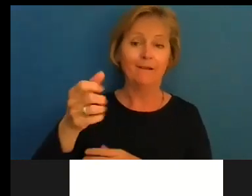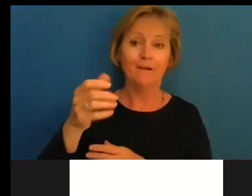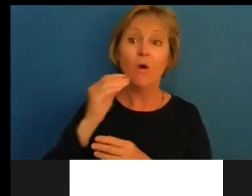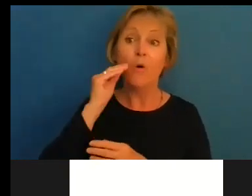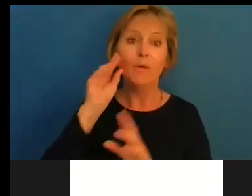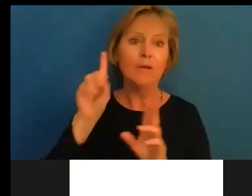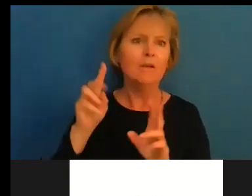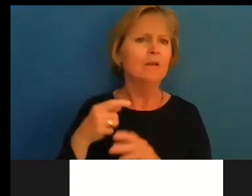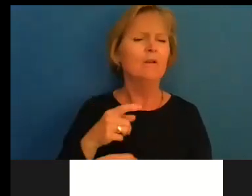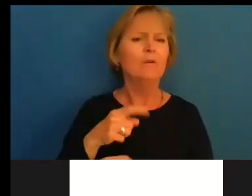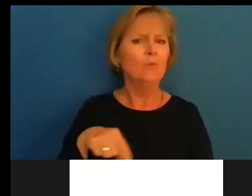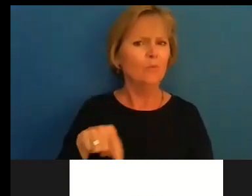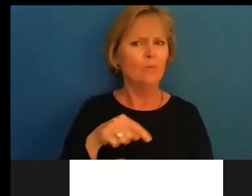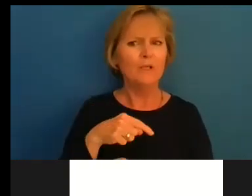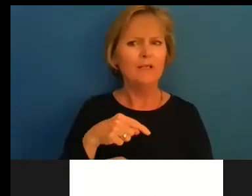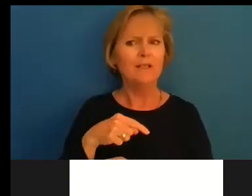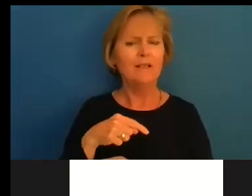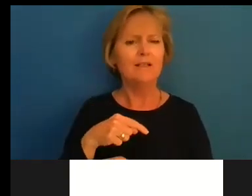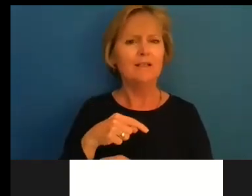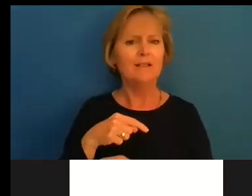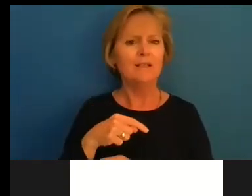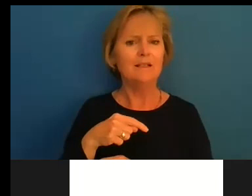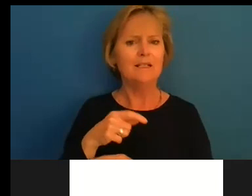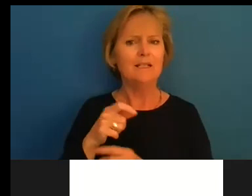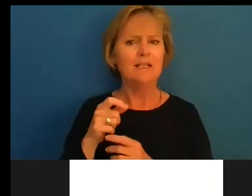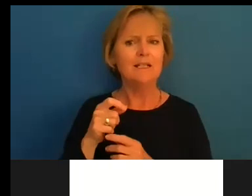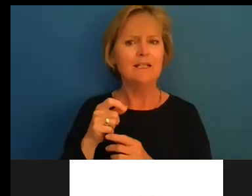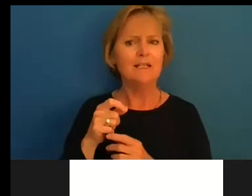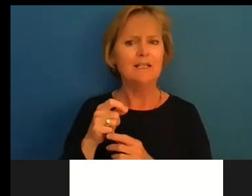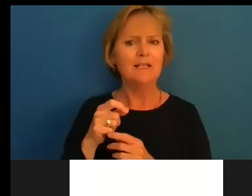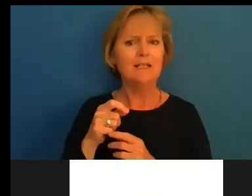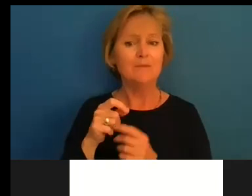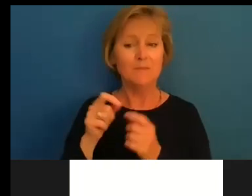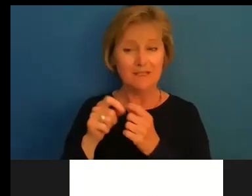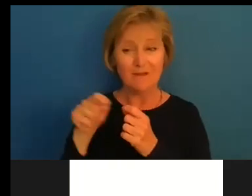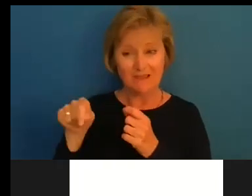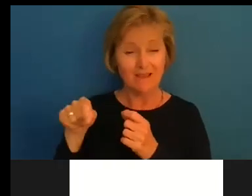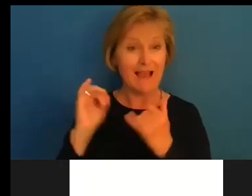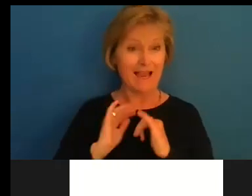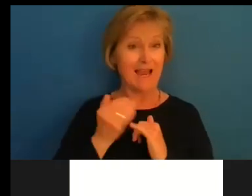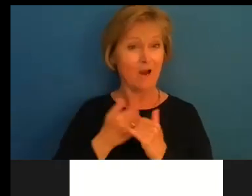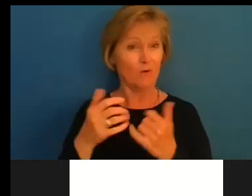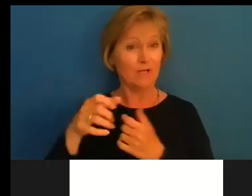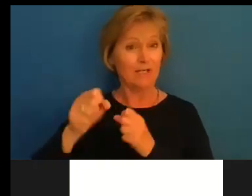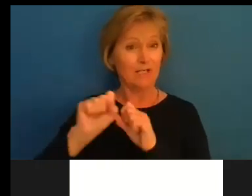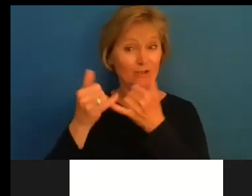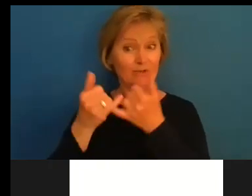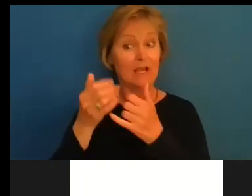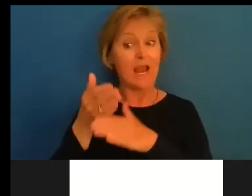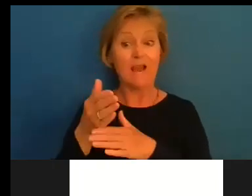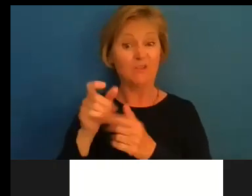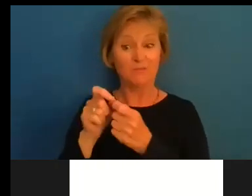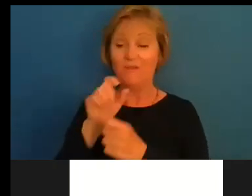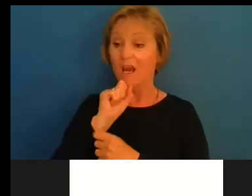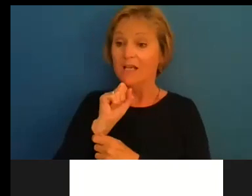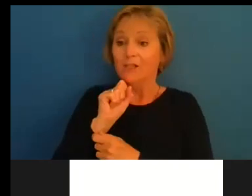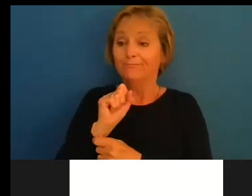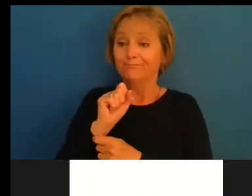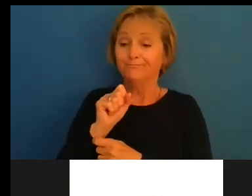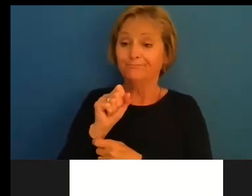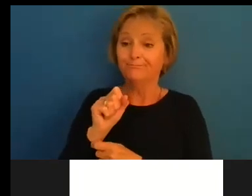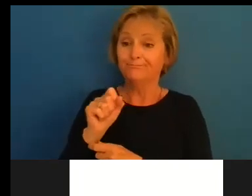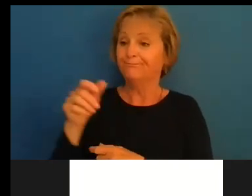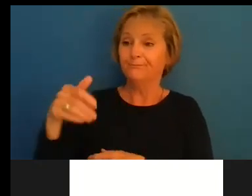We specifically crafted this society where after a certain age, time to get tossed away.